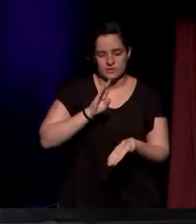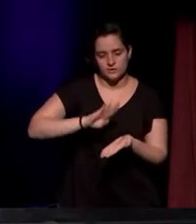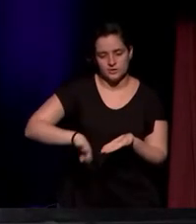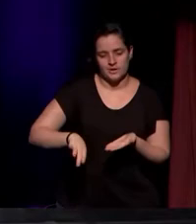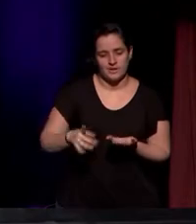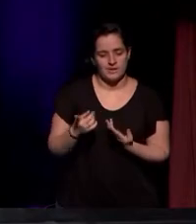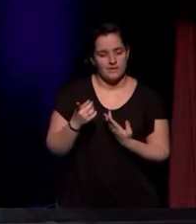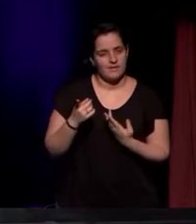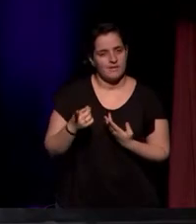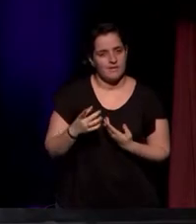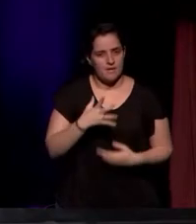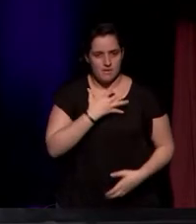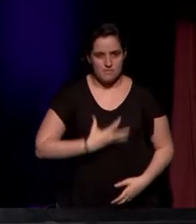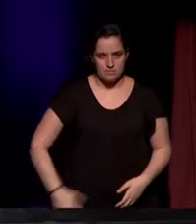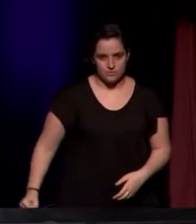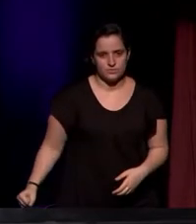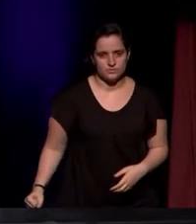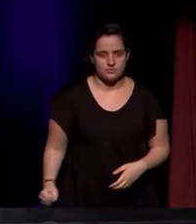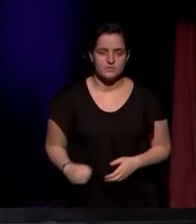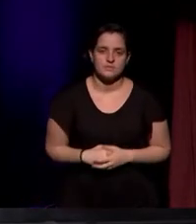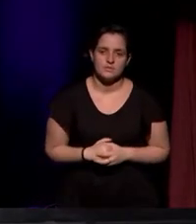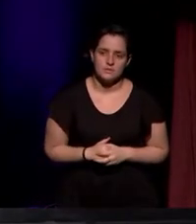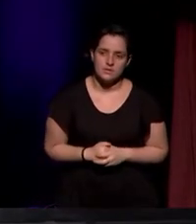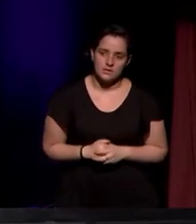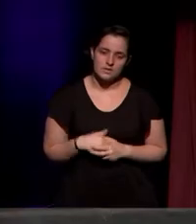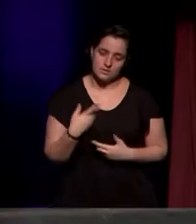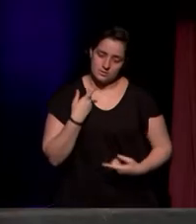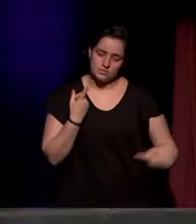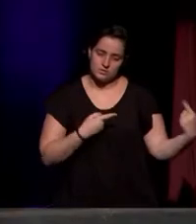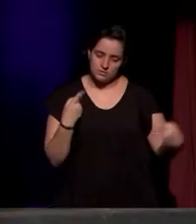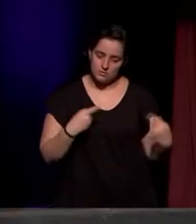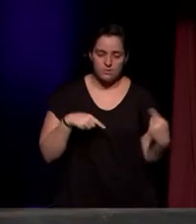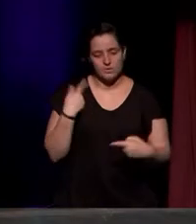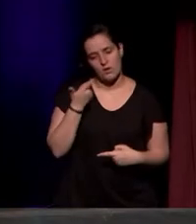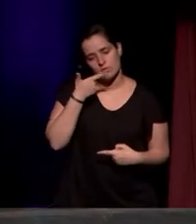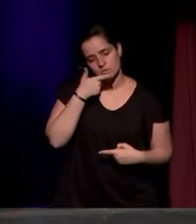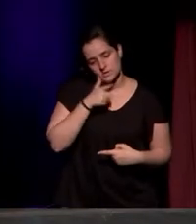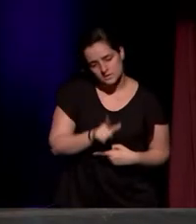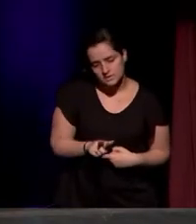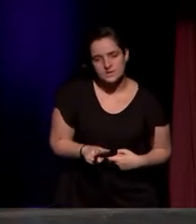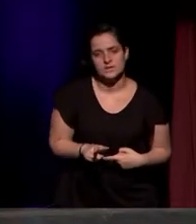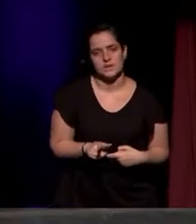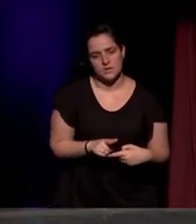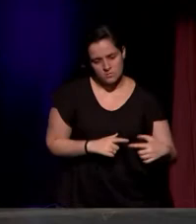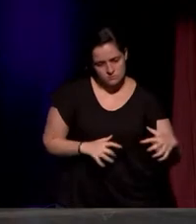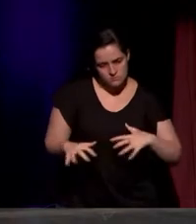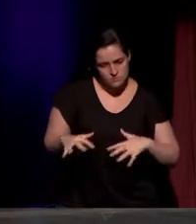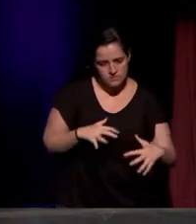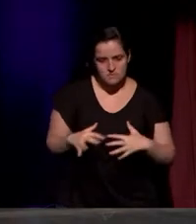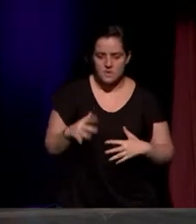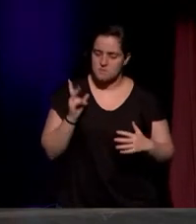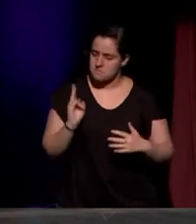It was an extremely big debate that we had and we managed to mobilize even religious groups,